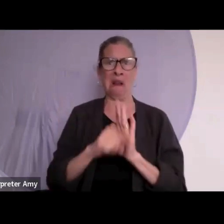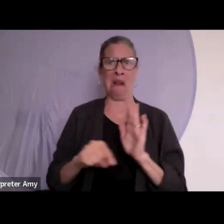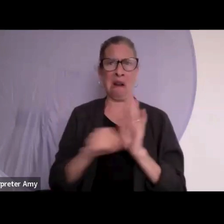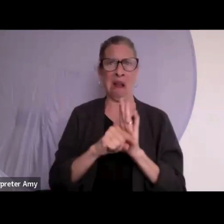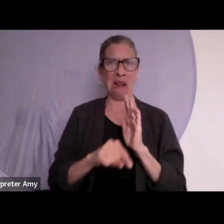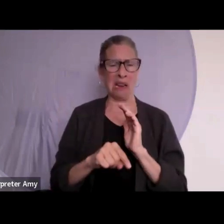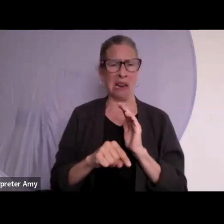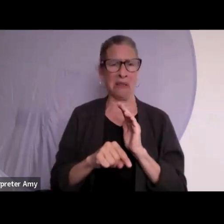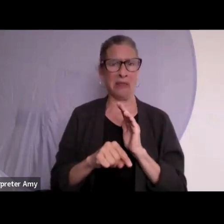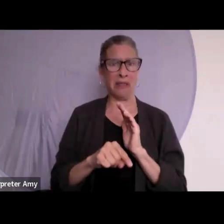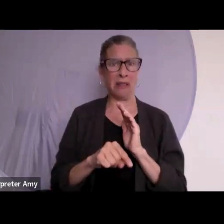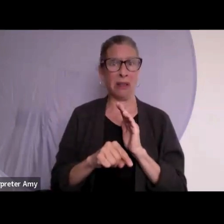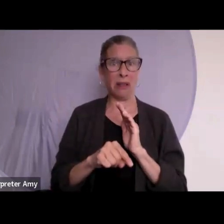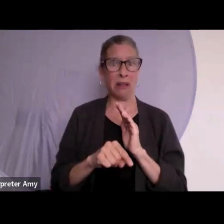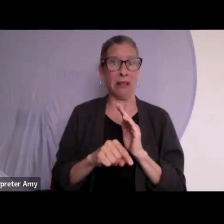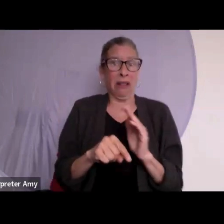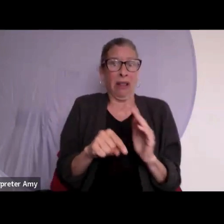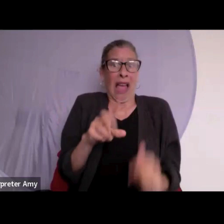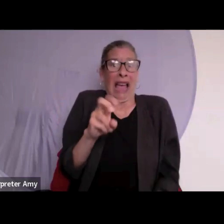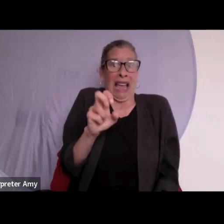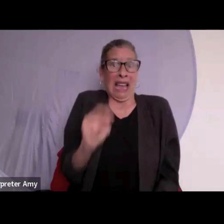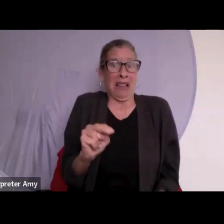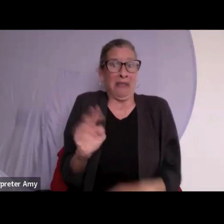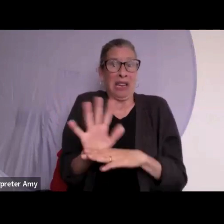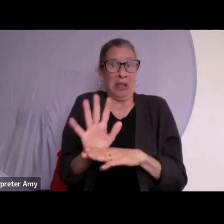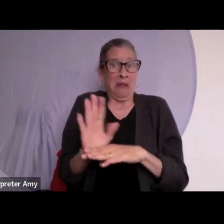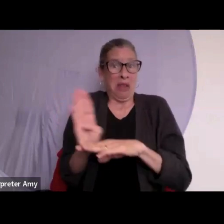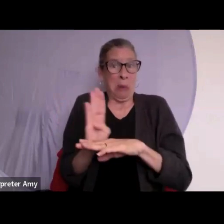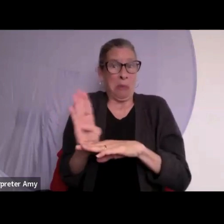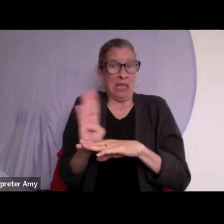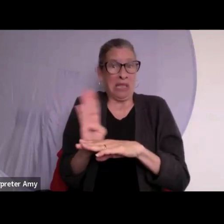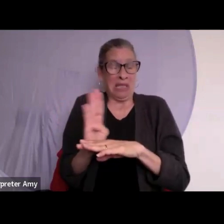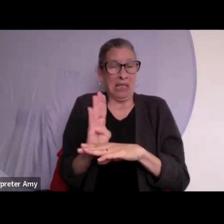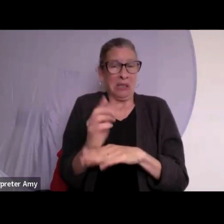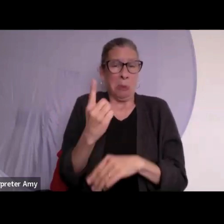film industry. A few years back, there was a real push for the